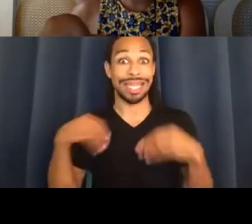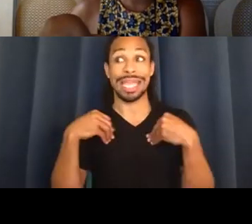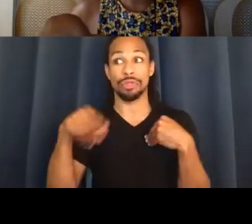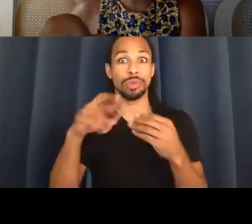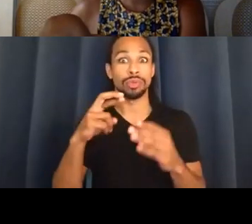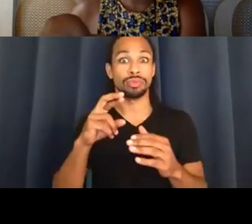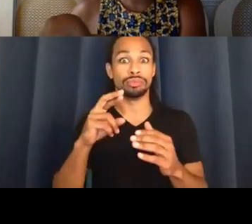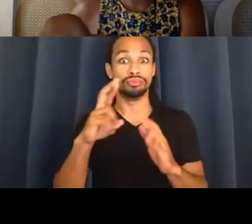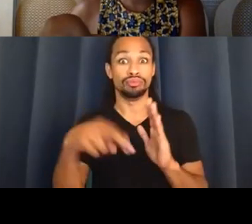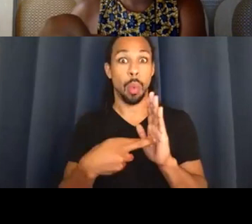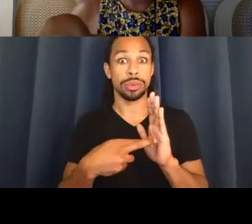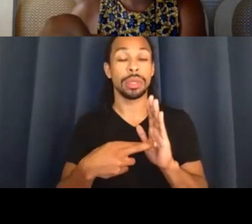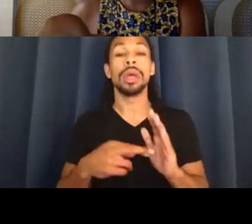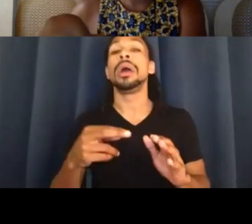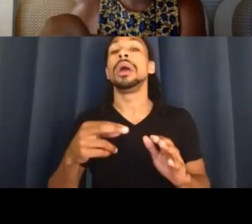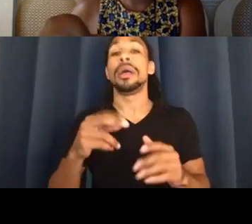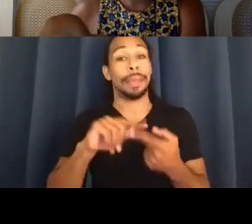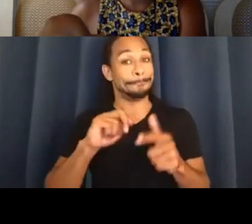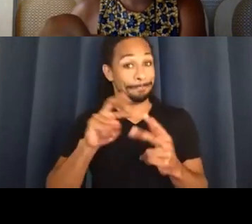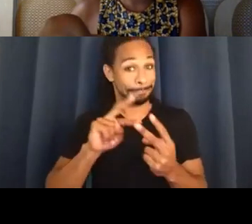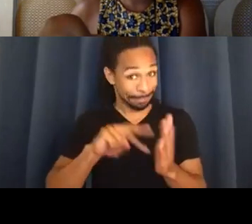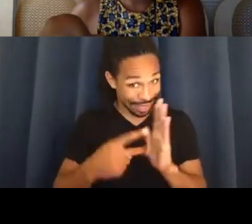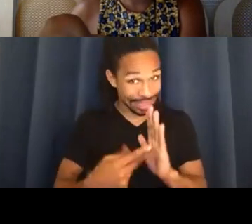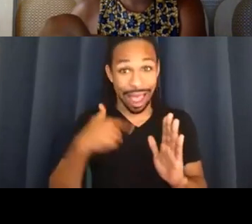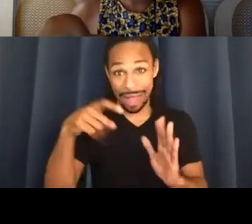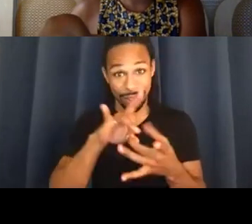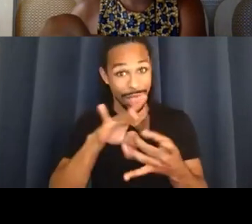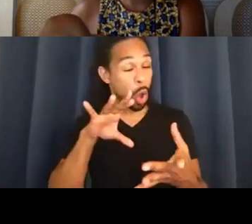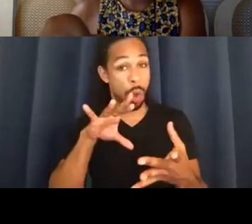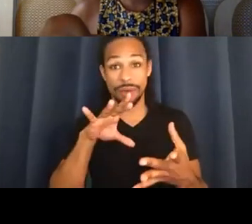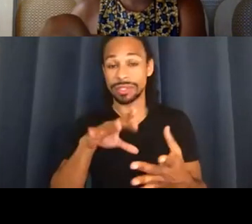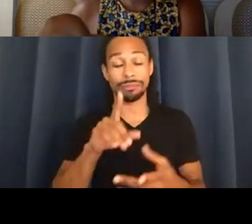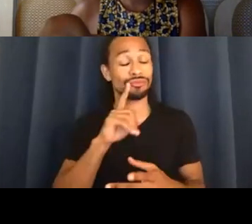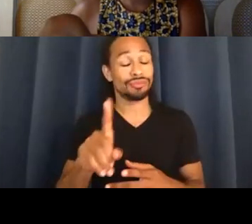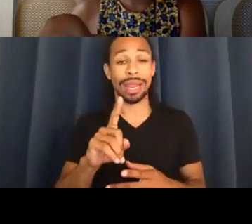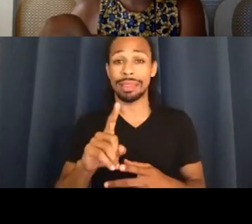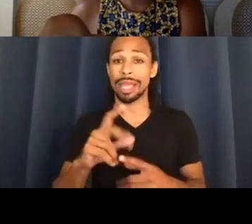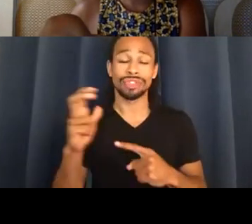faculty members to hold on to my company members, and that should never be a decision I have to